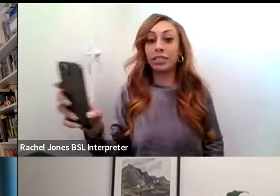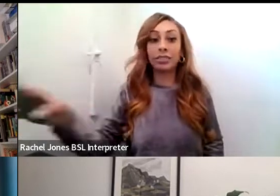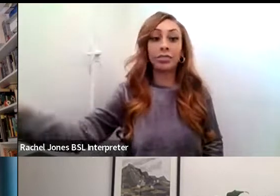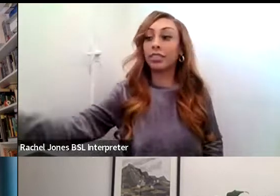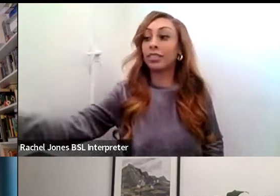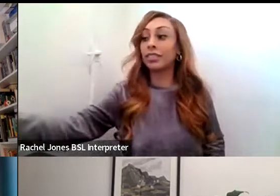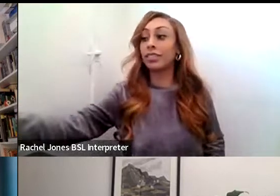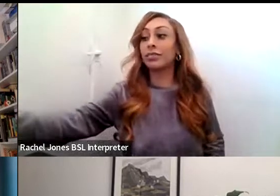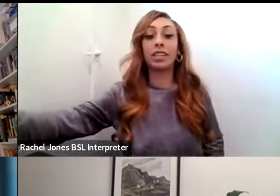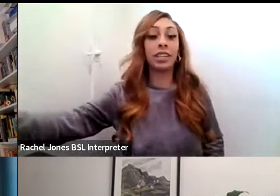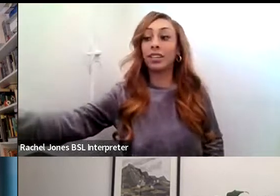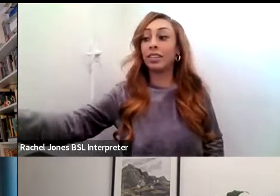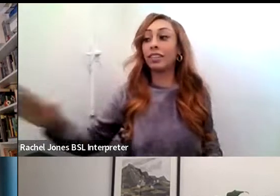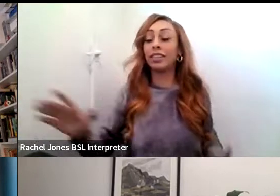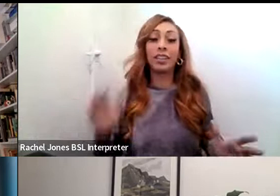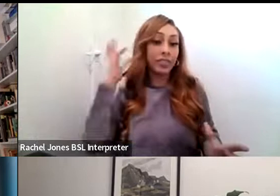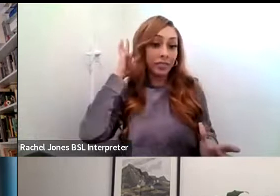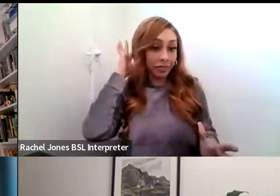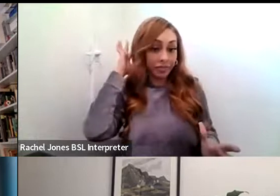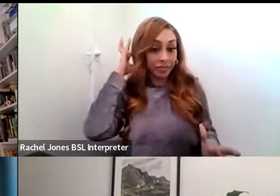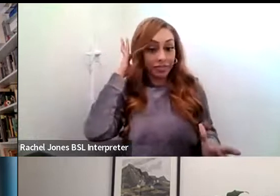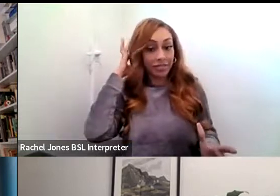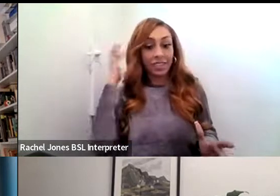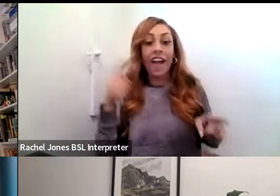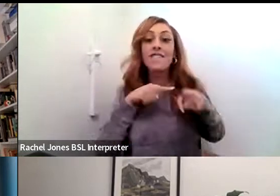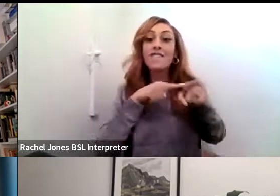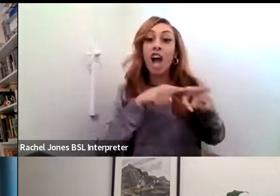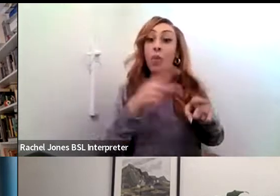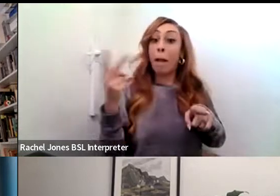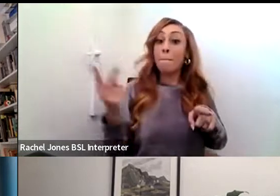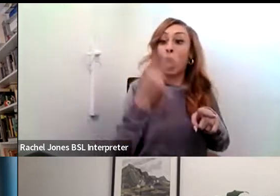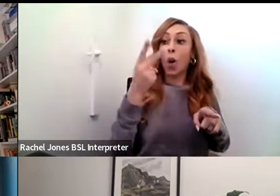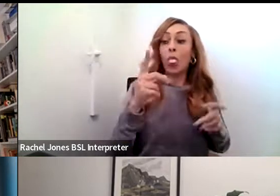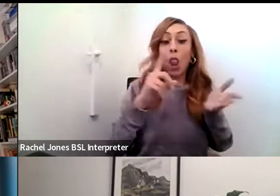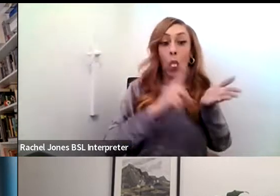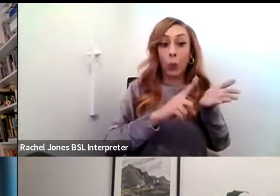Yeah, just following on from what Louise and Jamie said,